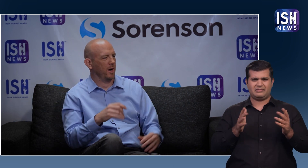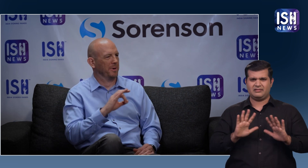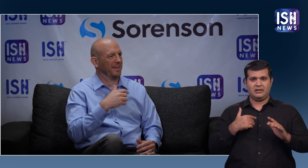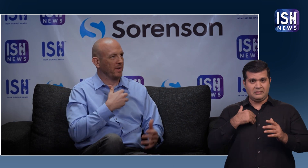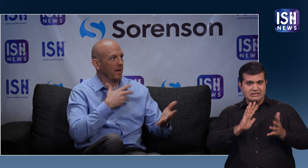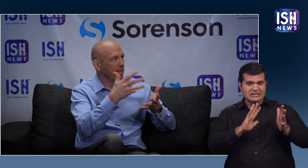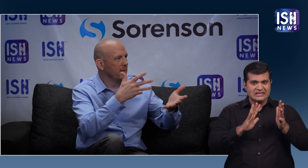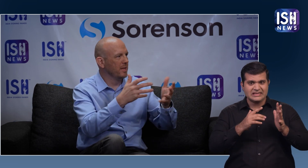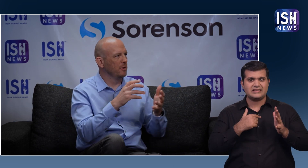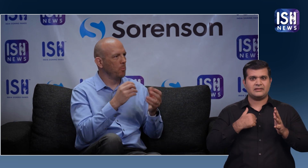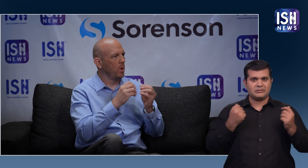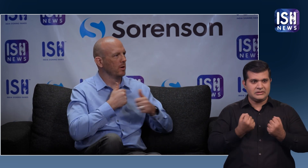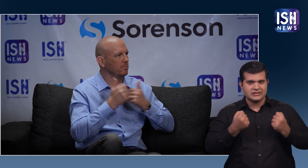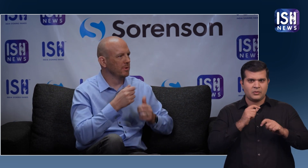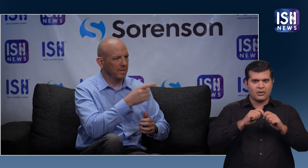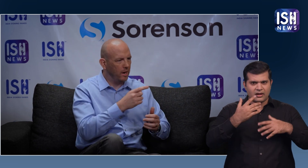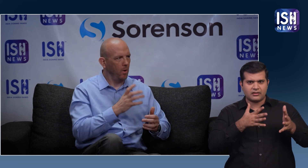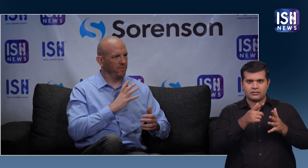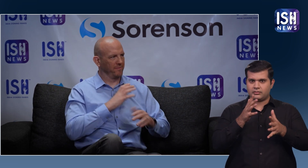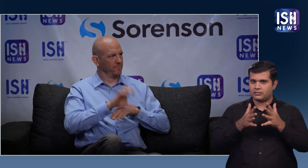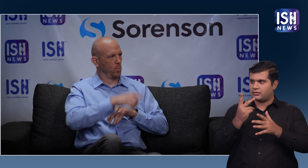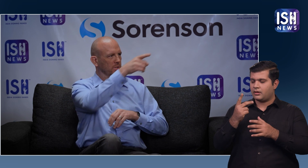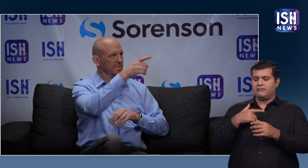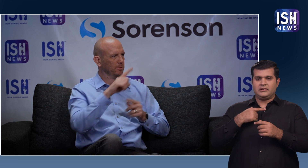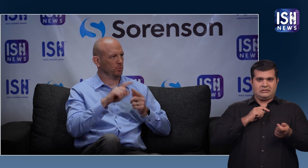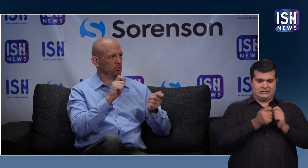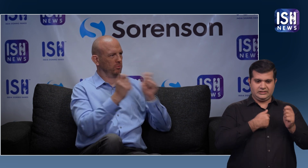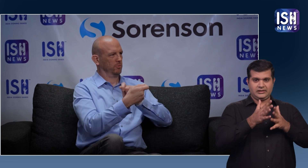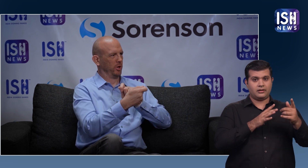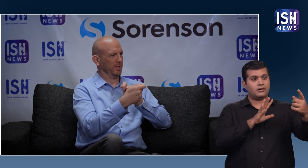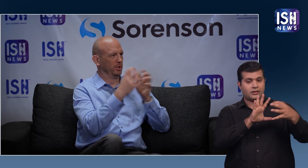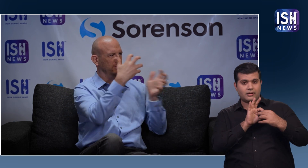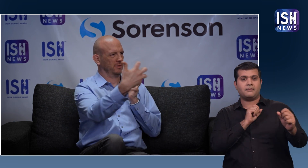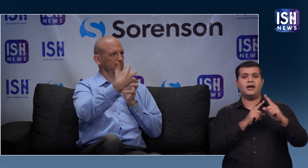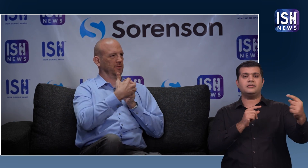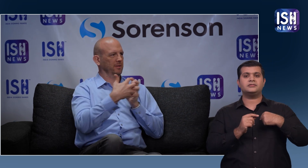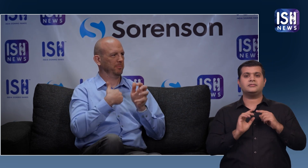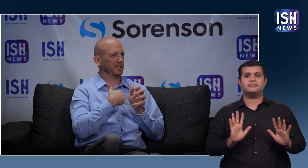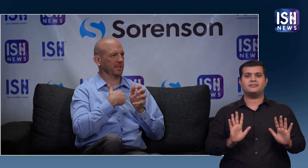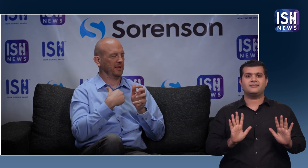If I use Sign Language aggressively, it forces them change their mode of communication to match mine.